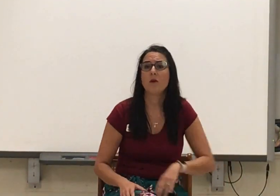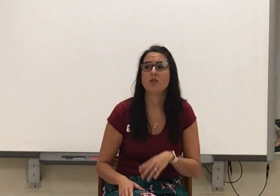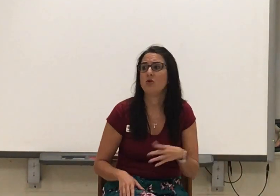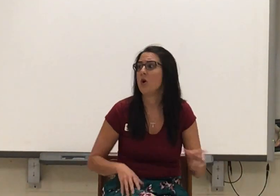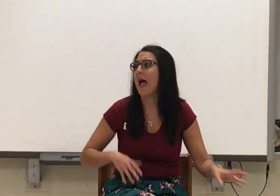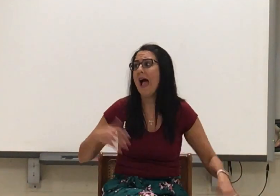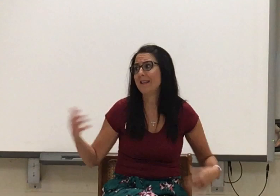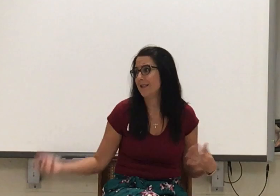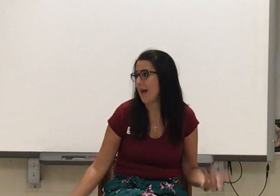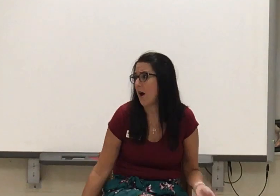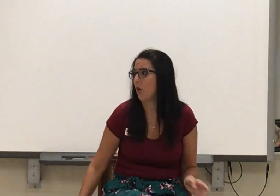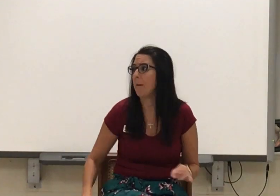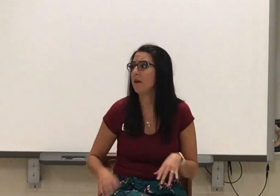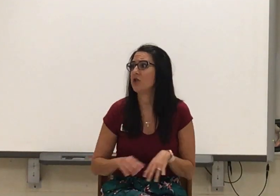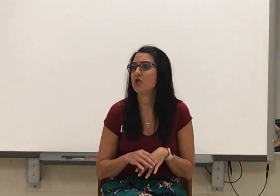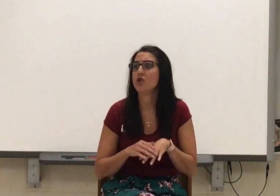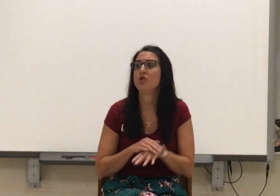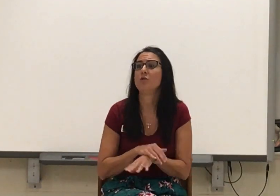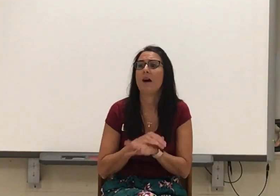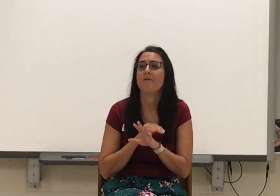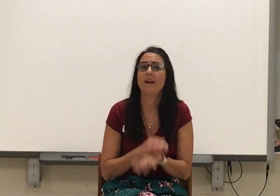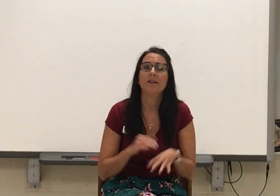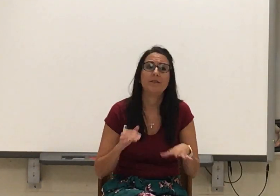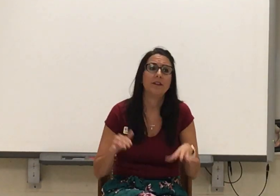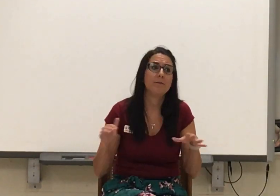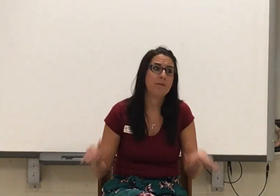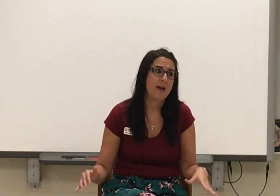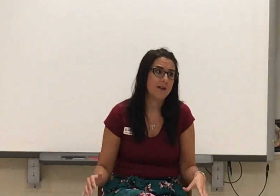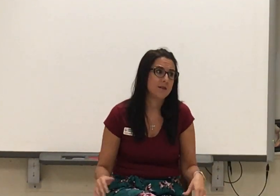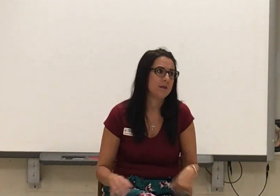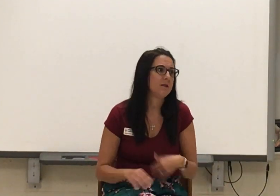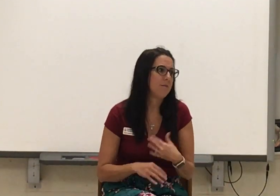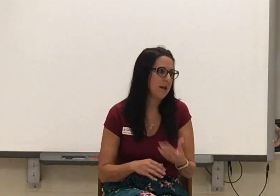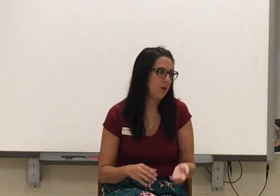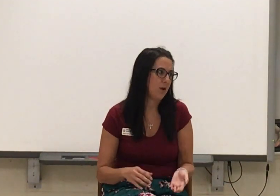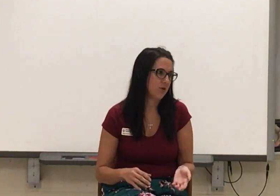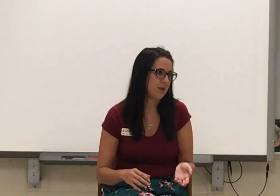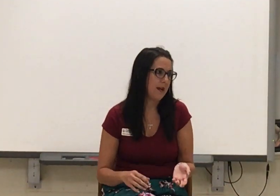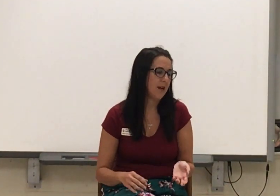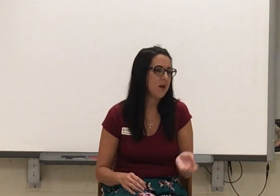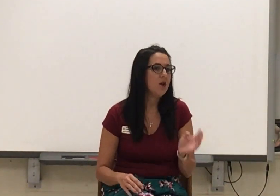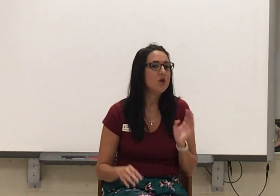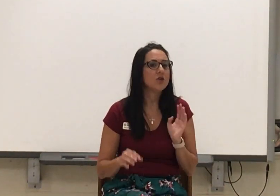I'm going to act it out. I'm going to do my very very best to make you understand. So